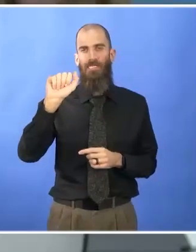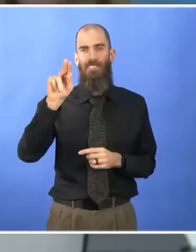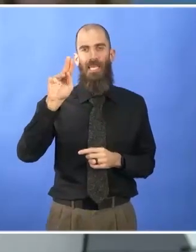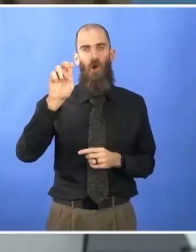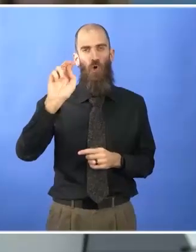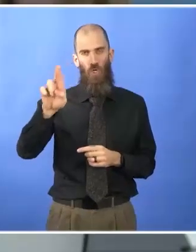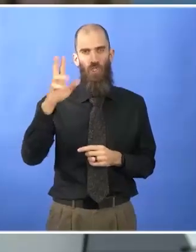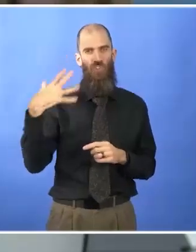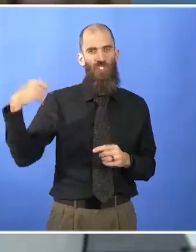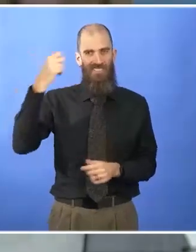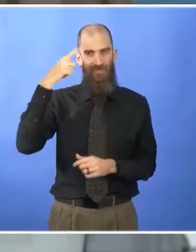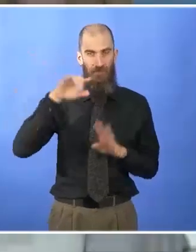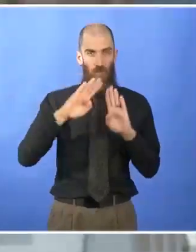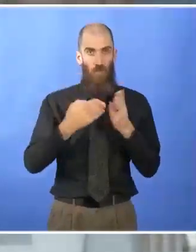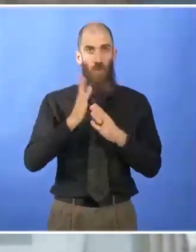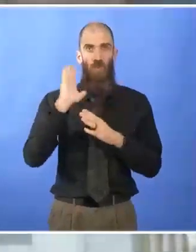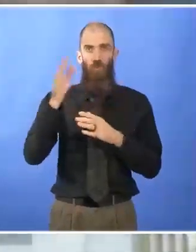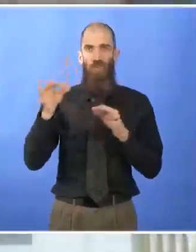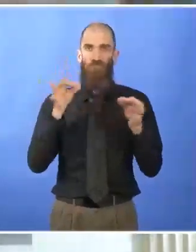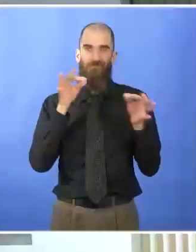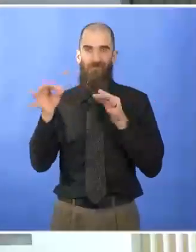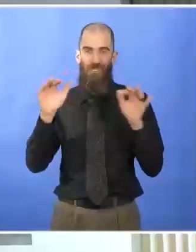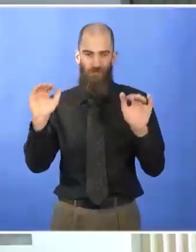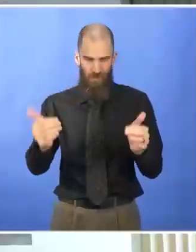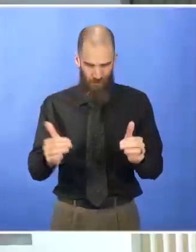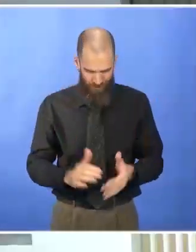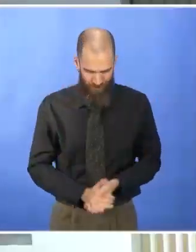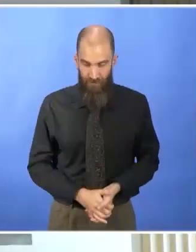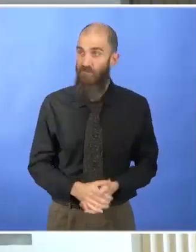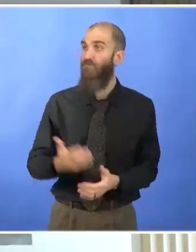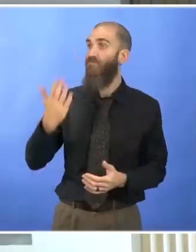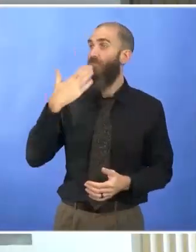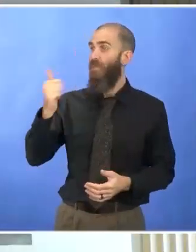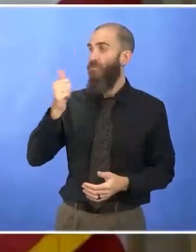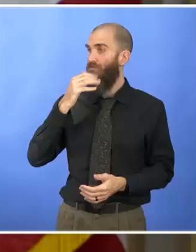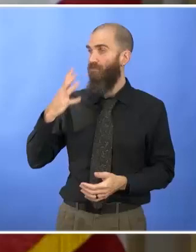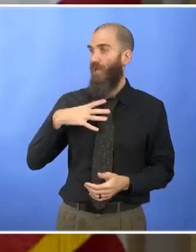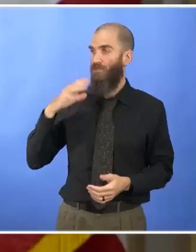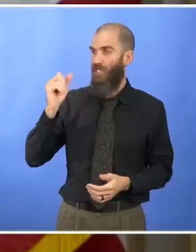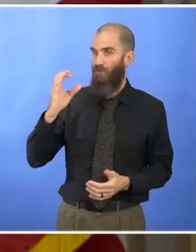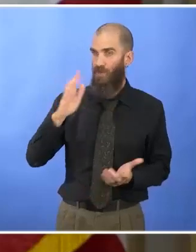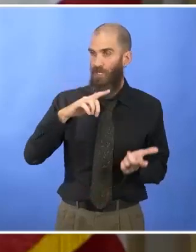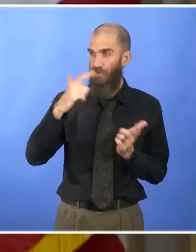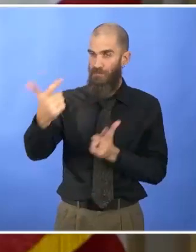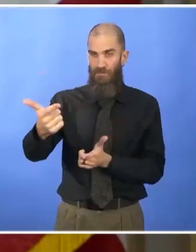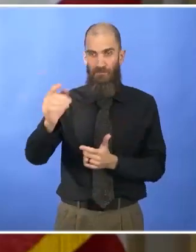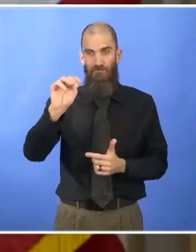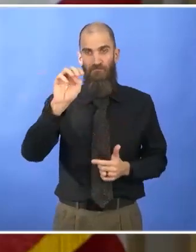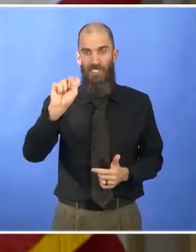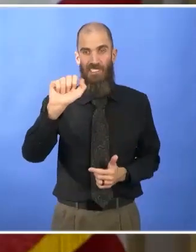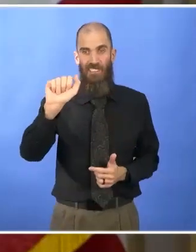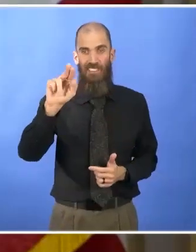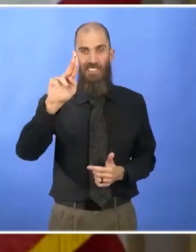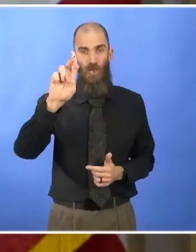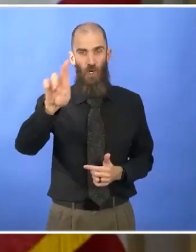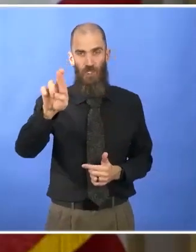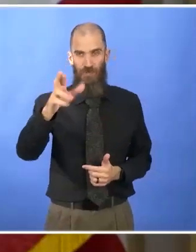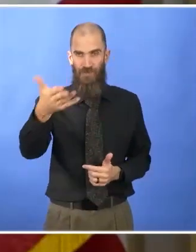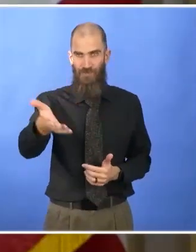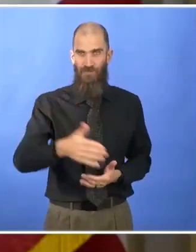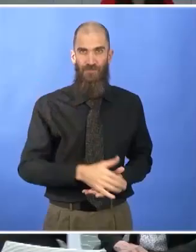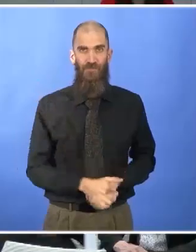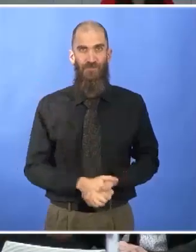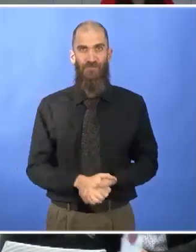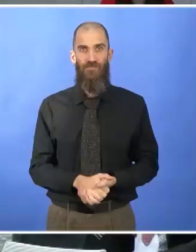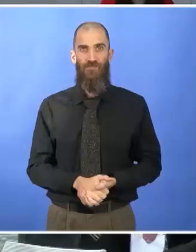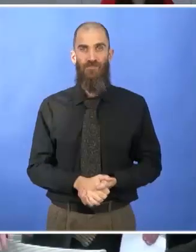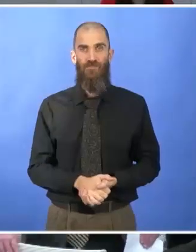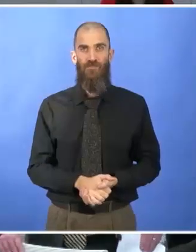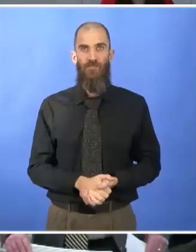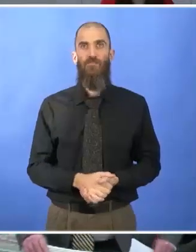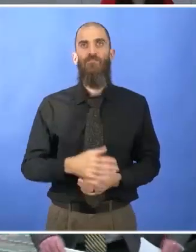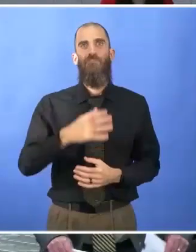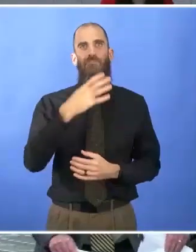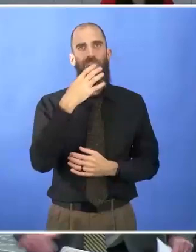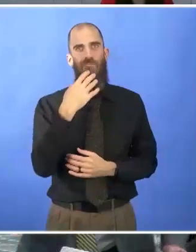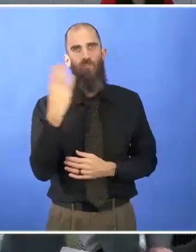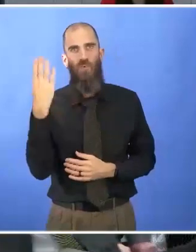THANK YOU, MADAM SECRETARY.